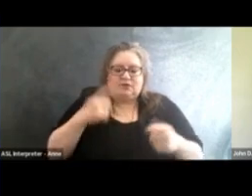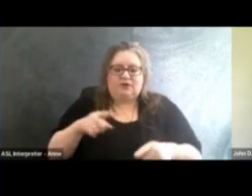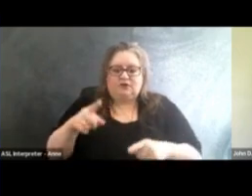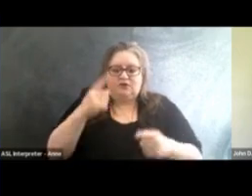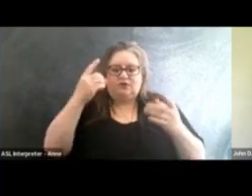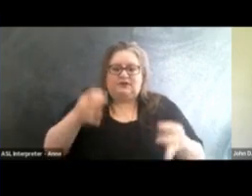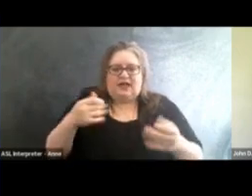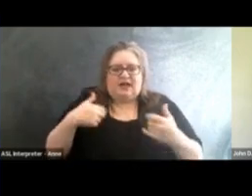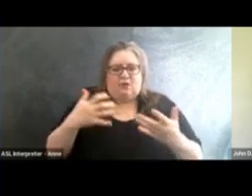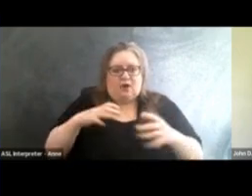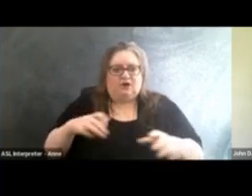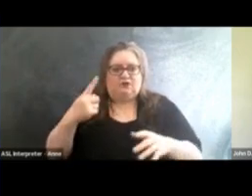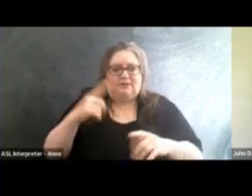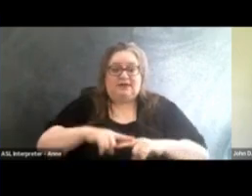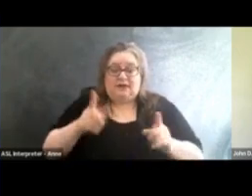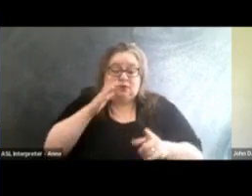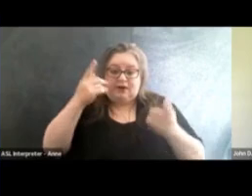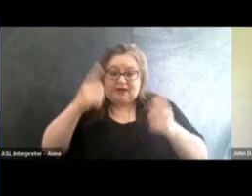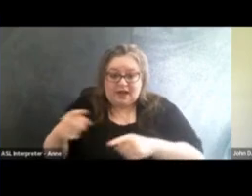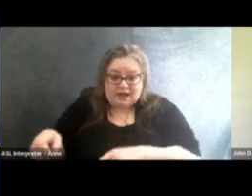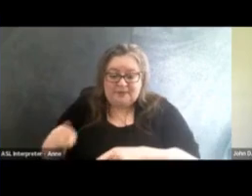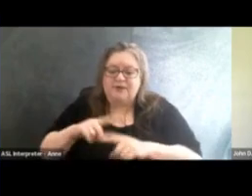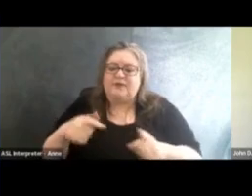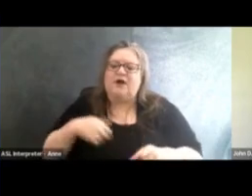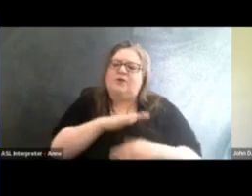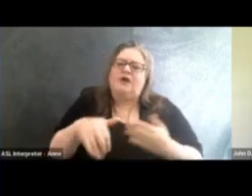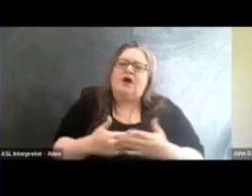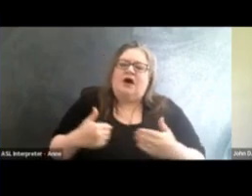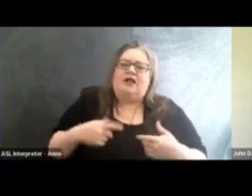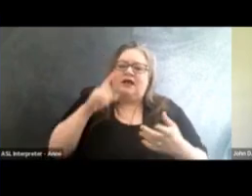want to do differently, it would happen. But we all have a disconnect from wanting to